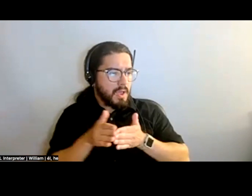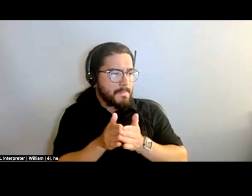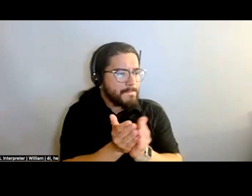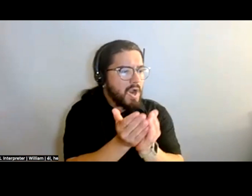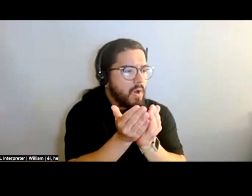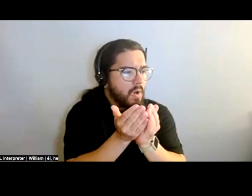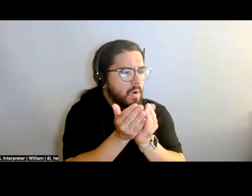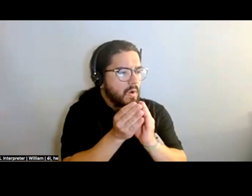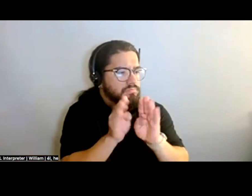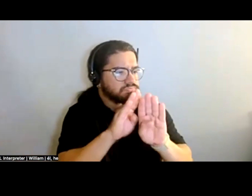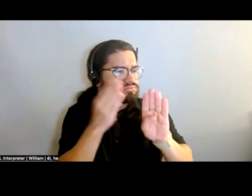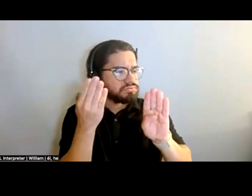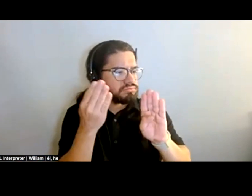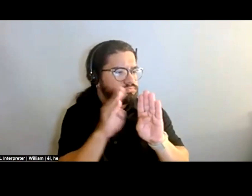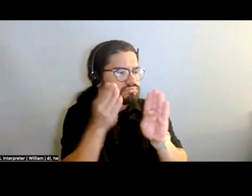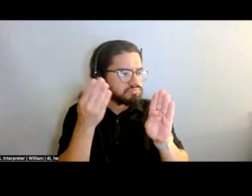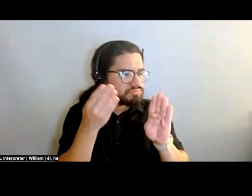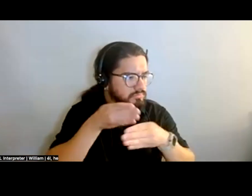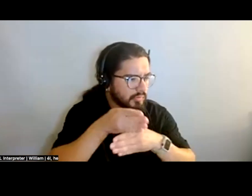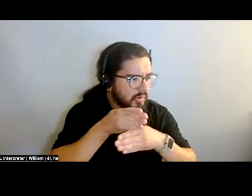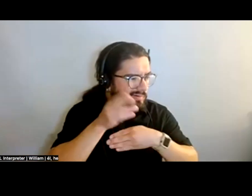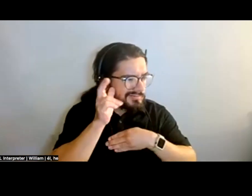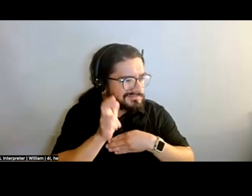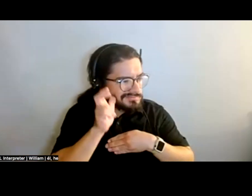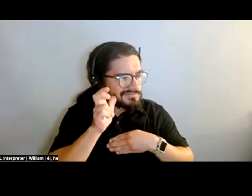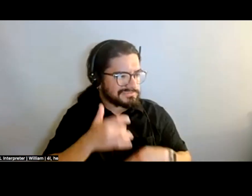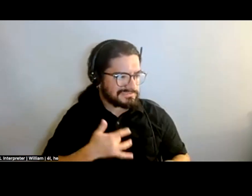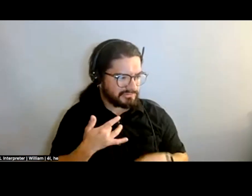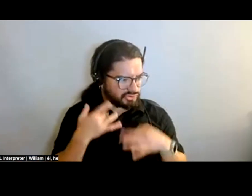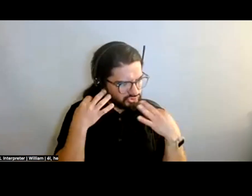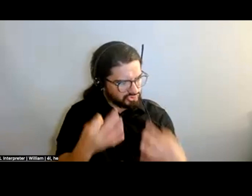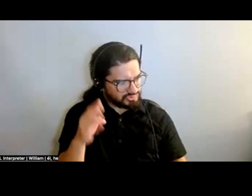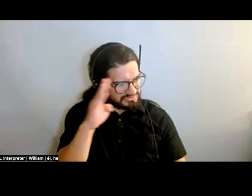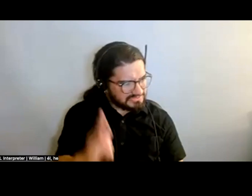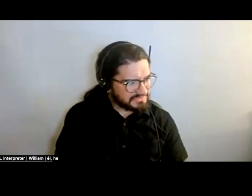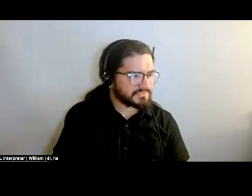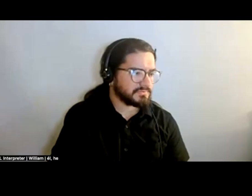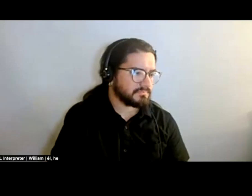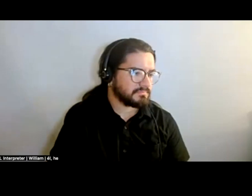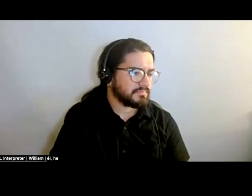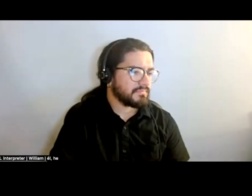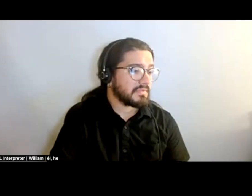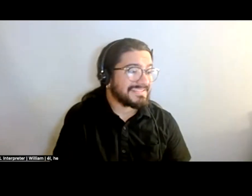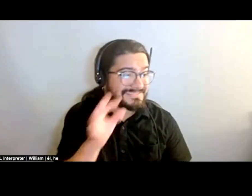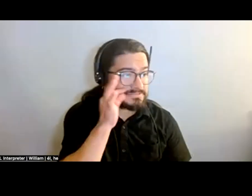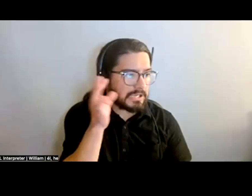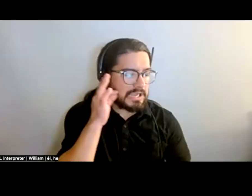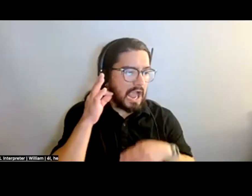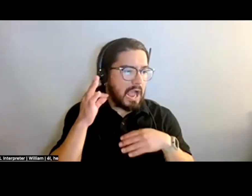We are at war with the busses we ignore them we accept the noise at home we always accept